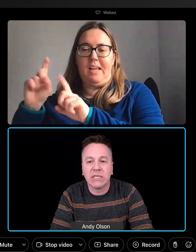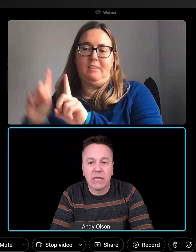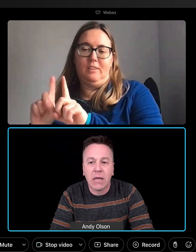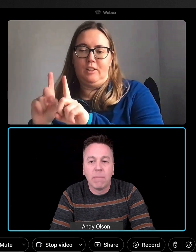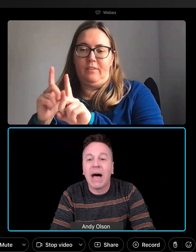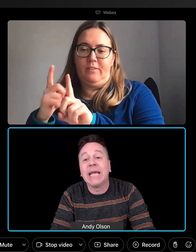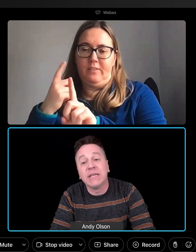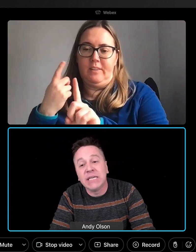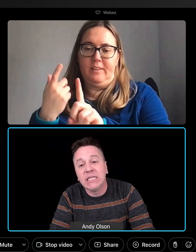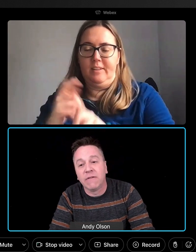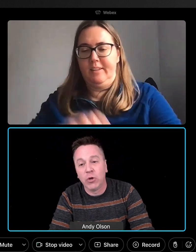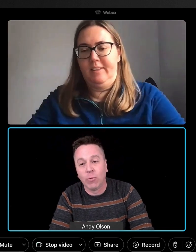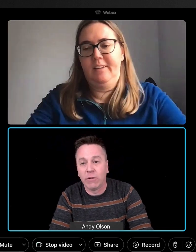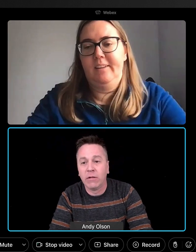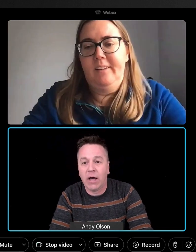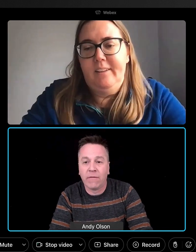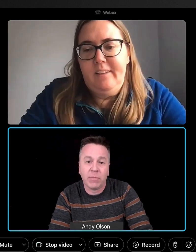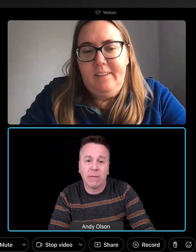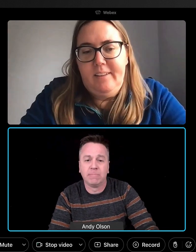is more or less behind the scenes if you will for me.